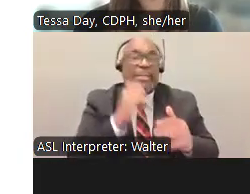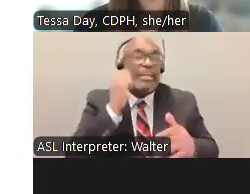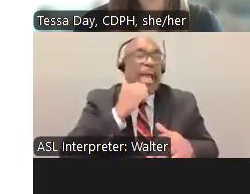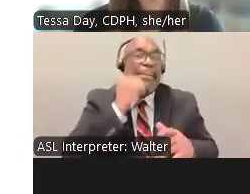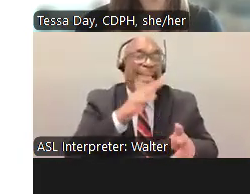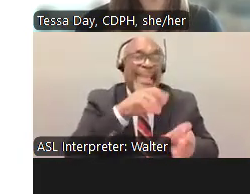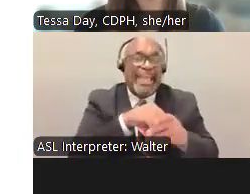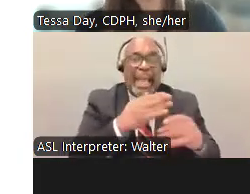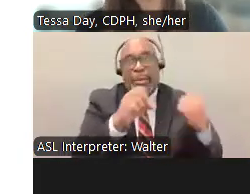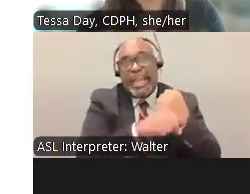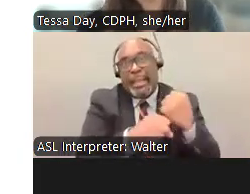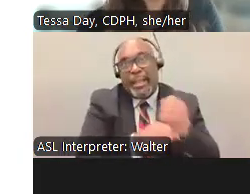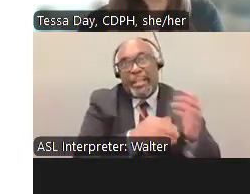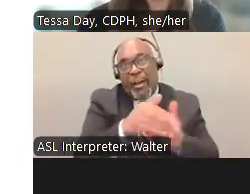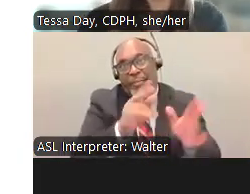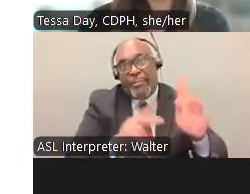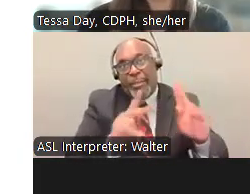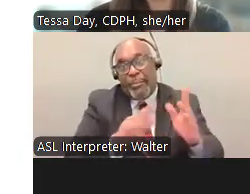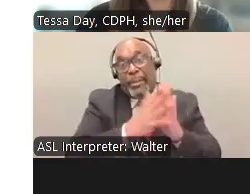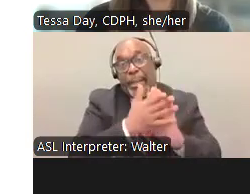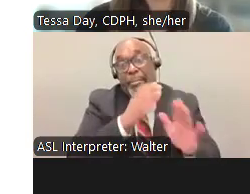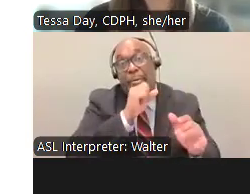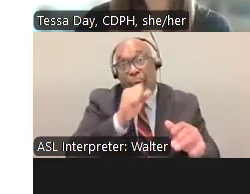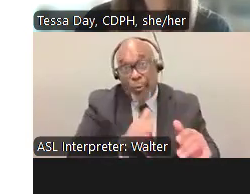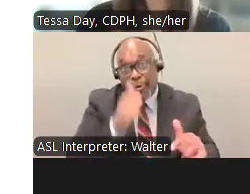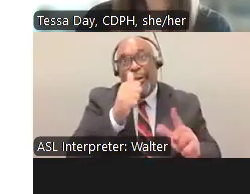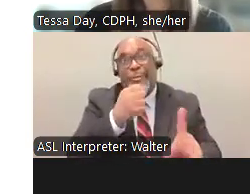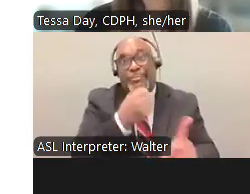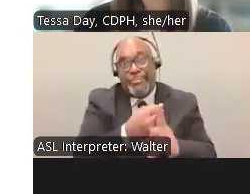13:25:23 because often times people do age 13:25:25 into having disabilities,